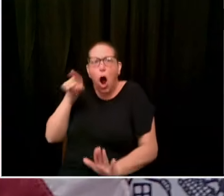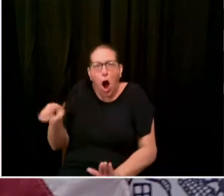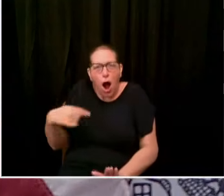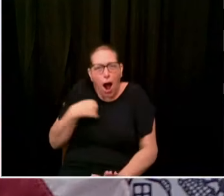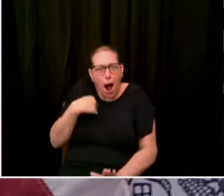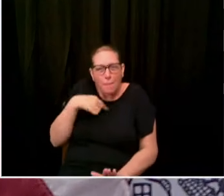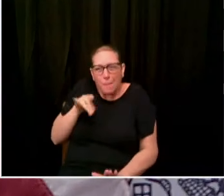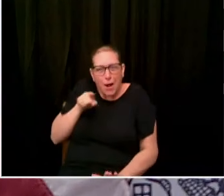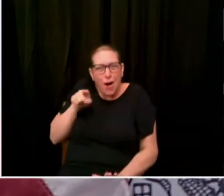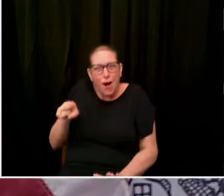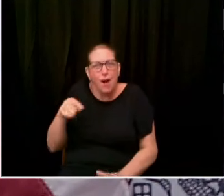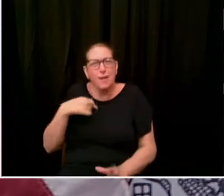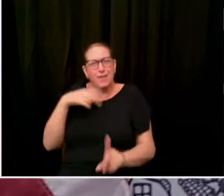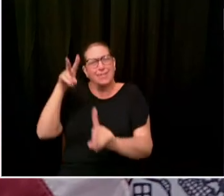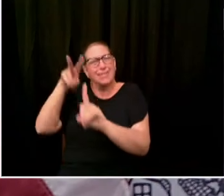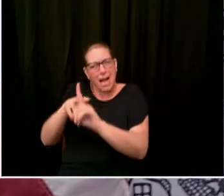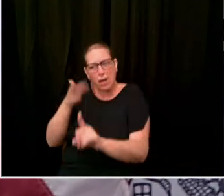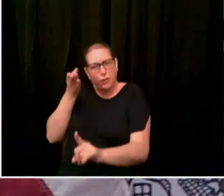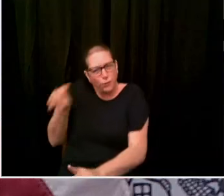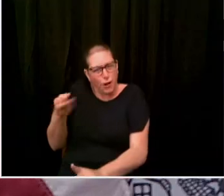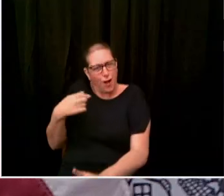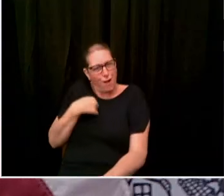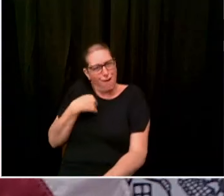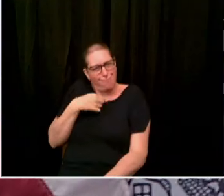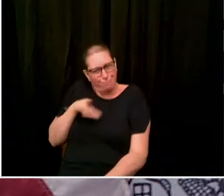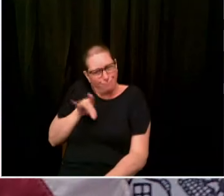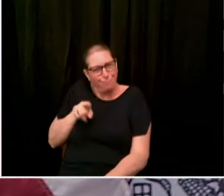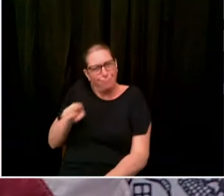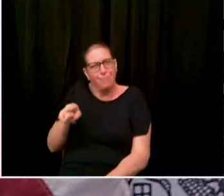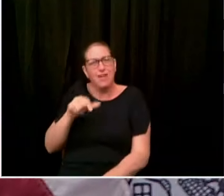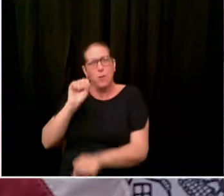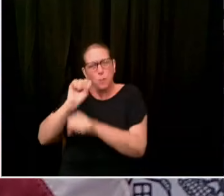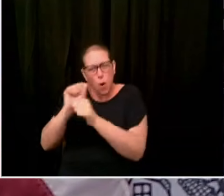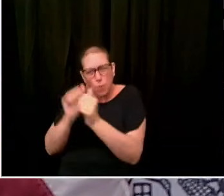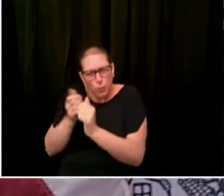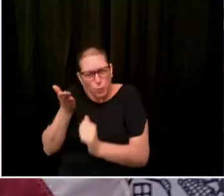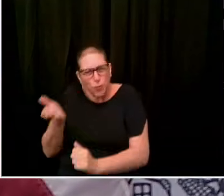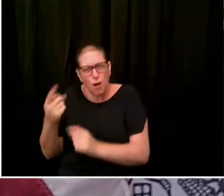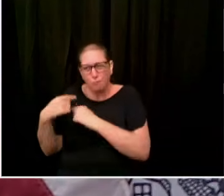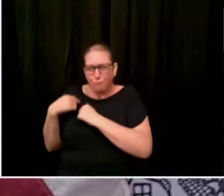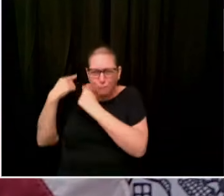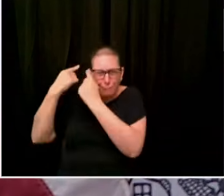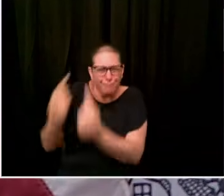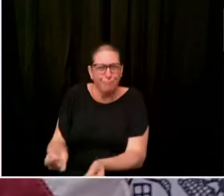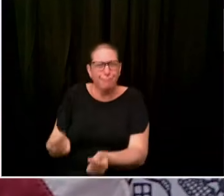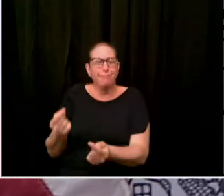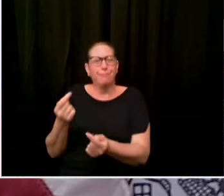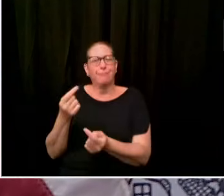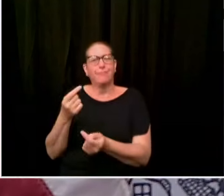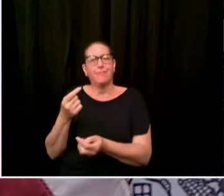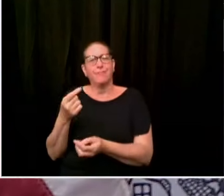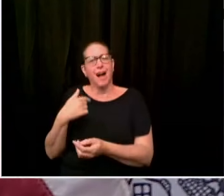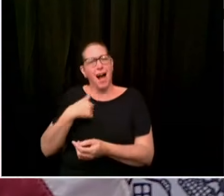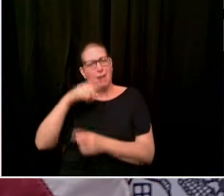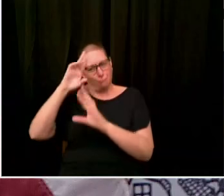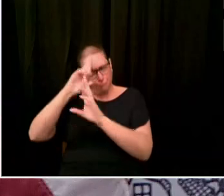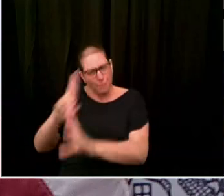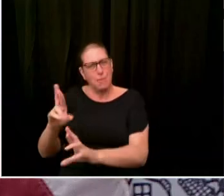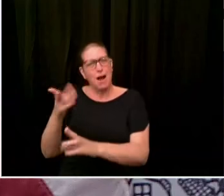COMMISSIONER. I CHOSE HER. SHE IS THE HEALTH COMMISSIONER THAT I CHOSE TO PUT IN PLACE. I'VE BEEN WORKING CONSTANTLY WITH